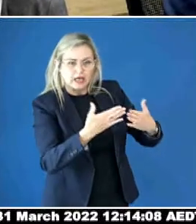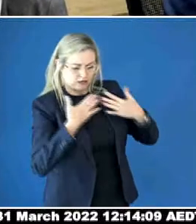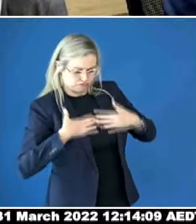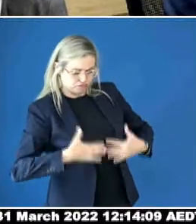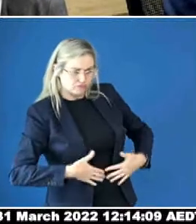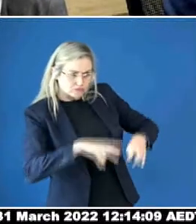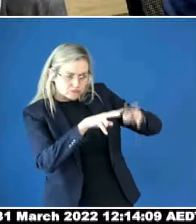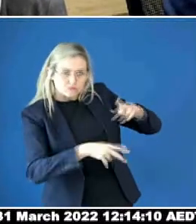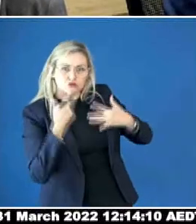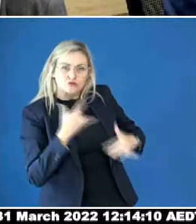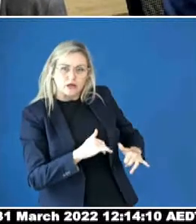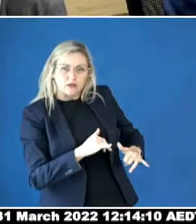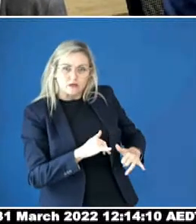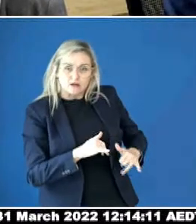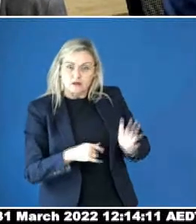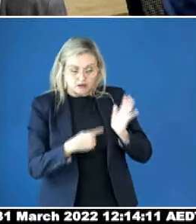Ms Cumming, that didn't occur in this instance, did it?